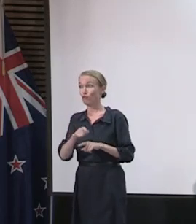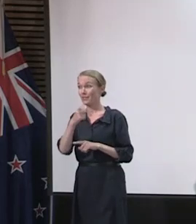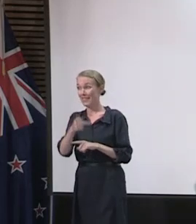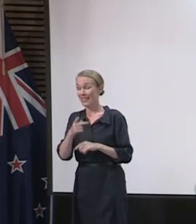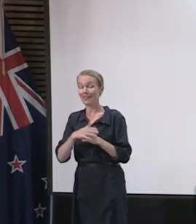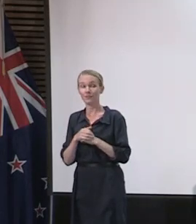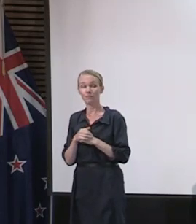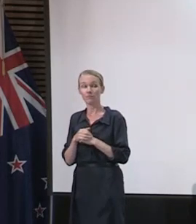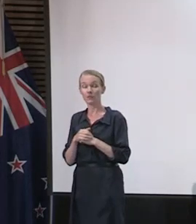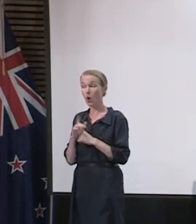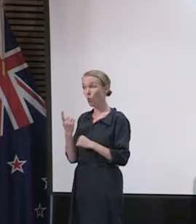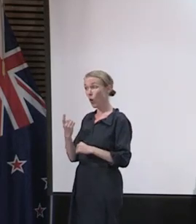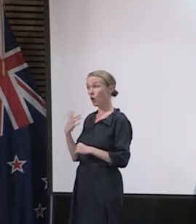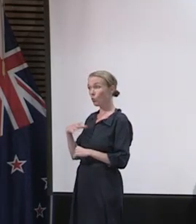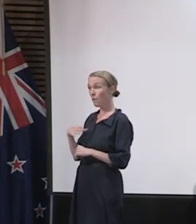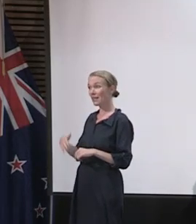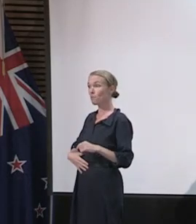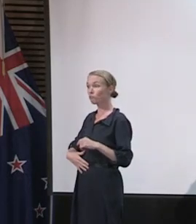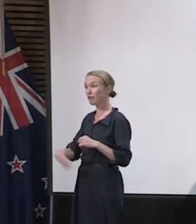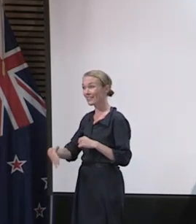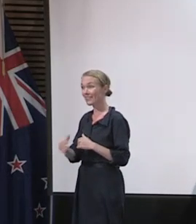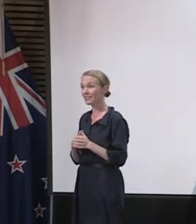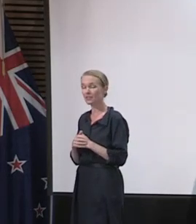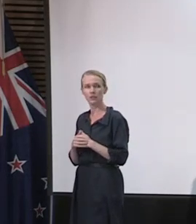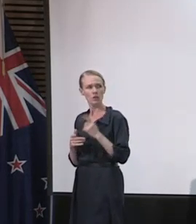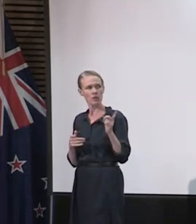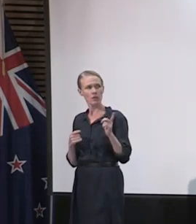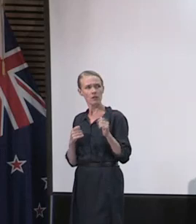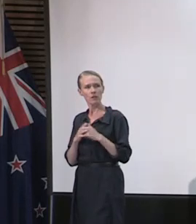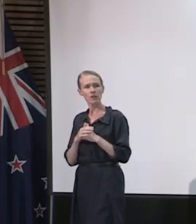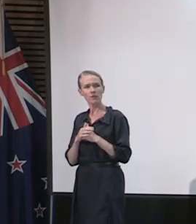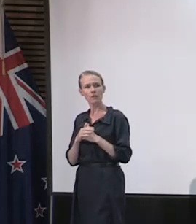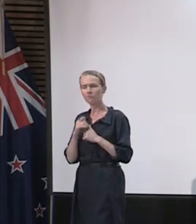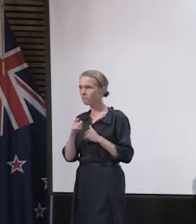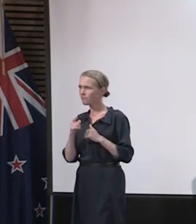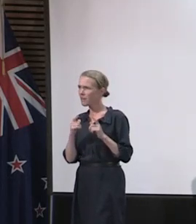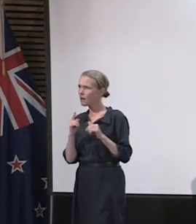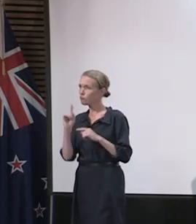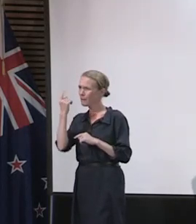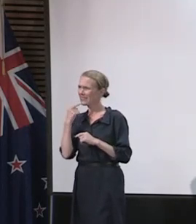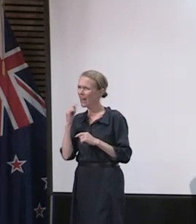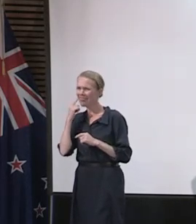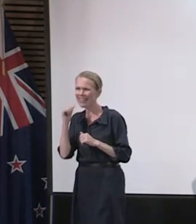Last question there, Bernard. One pregnant woman told us she is so...